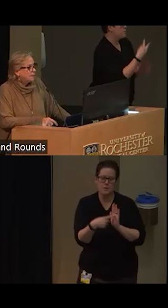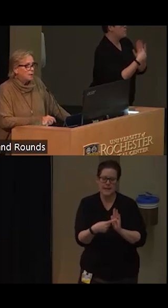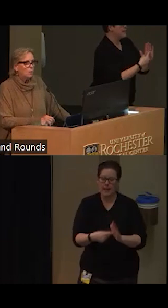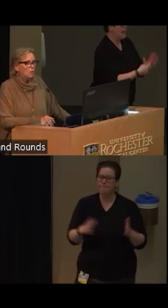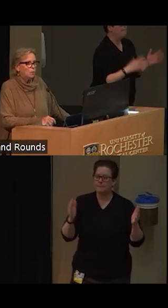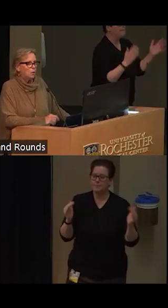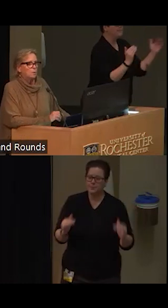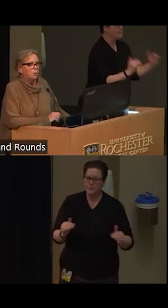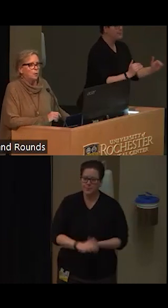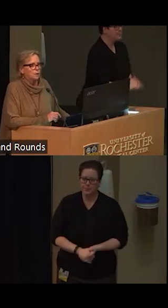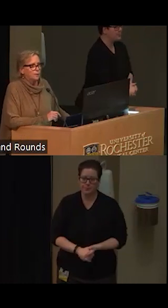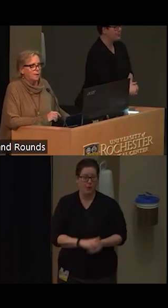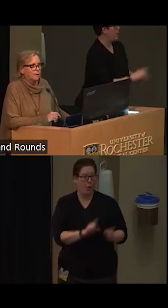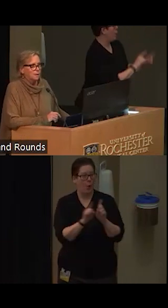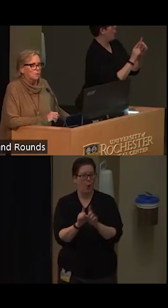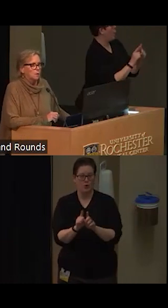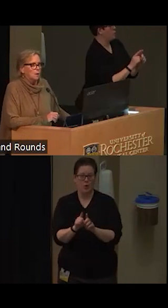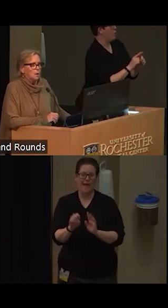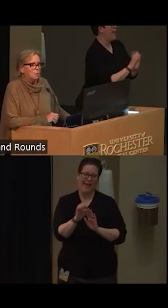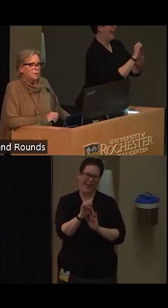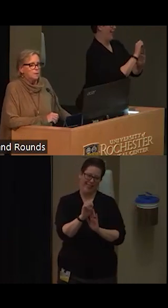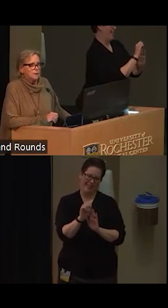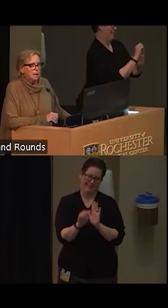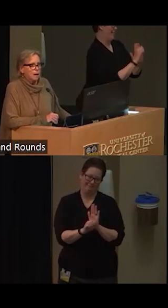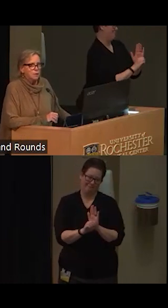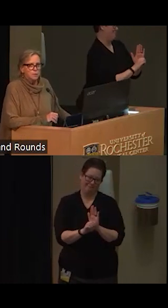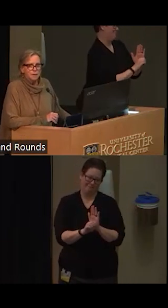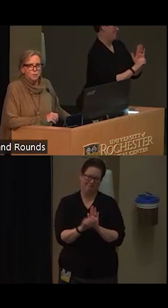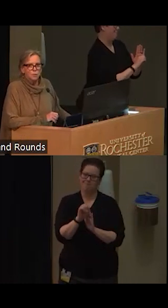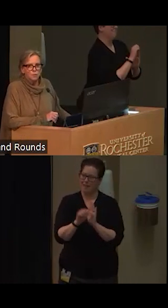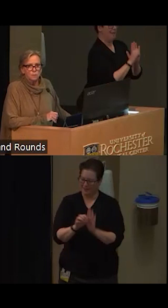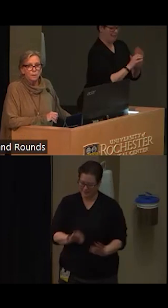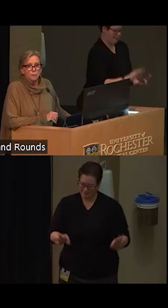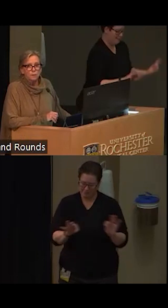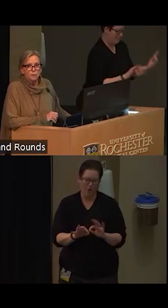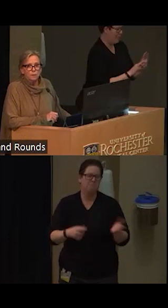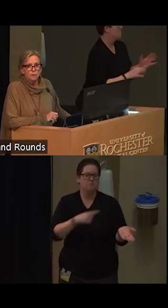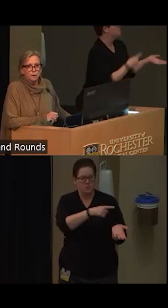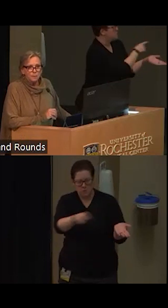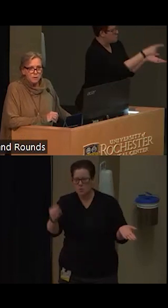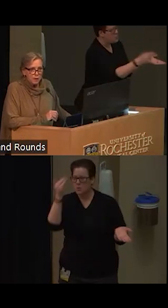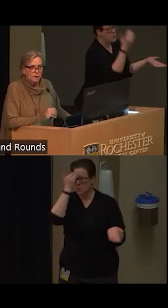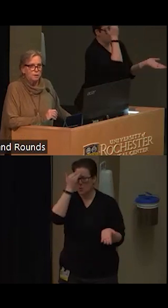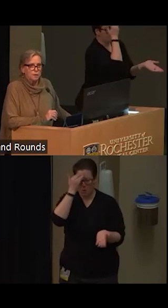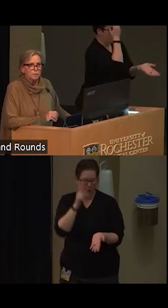and then also the importance of ethics working in Psychiatry as you all you know can be challenging